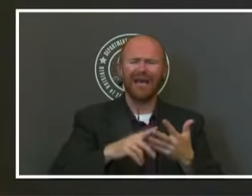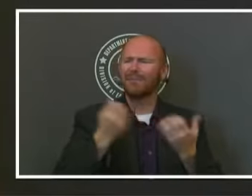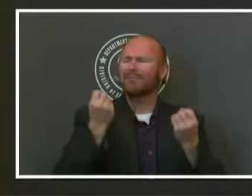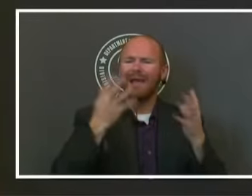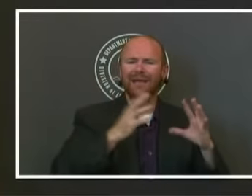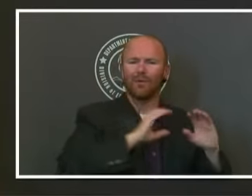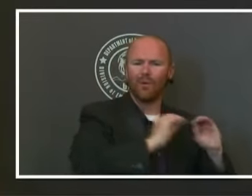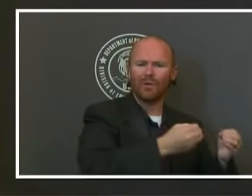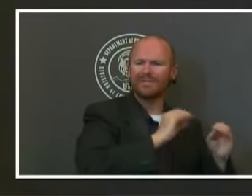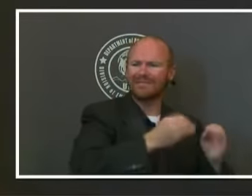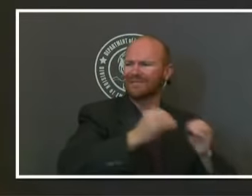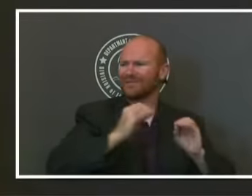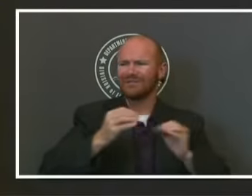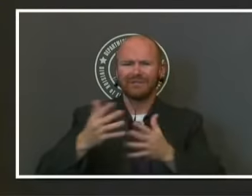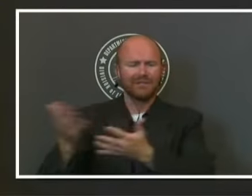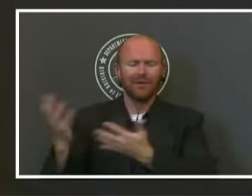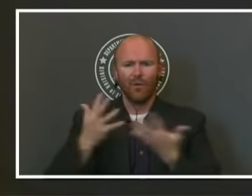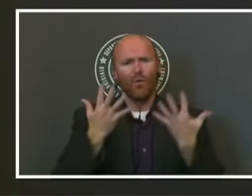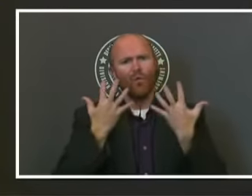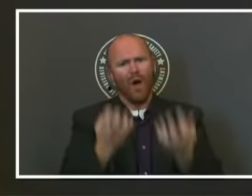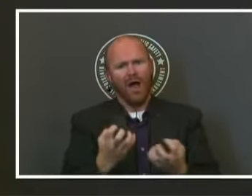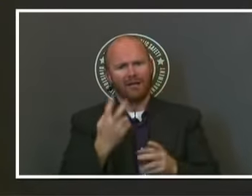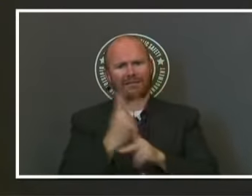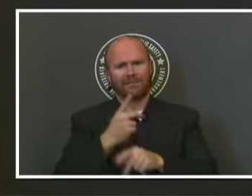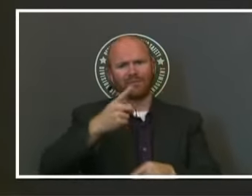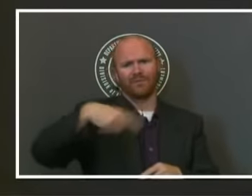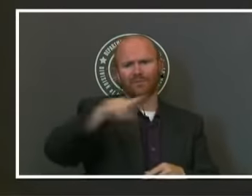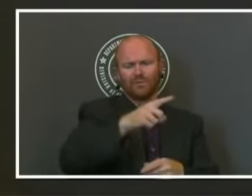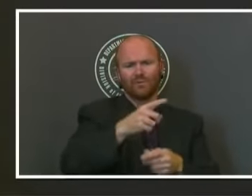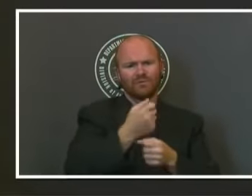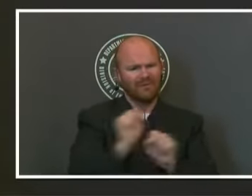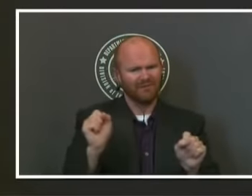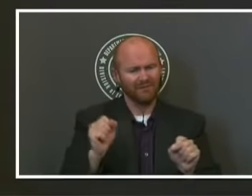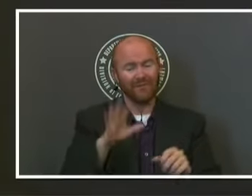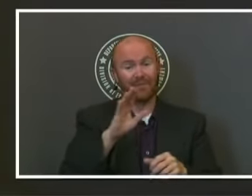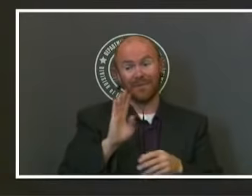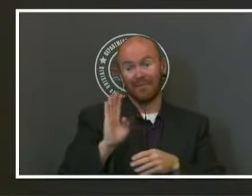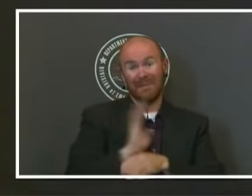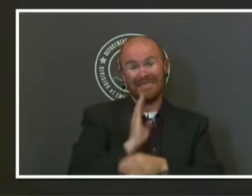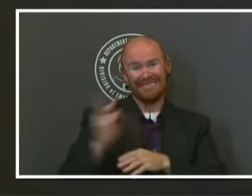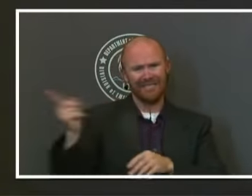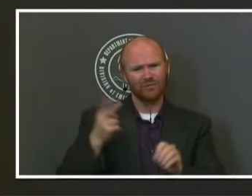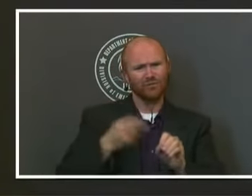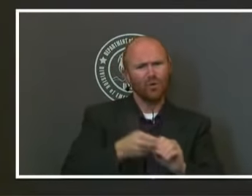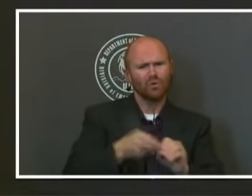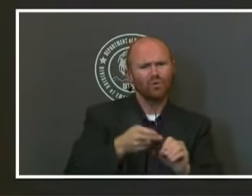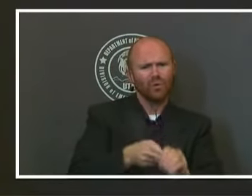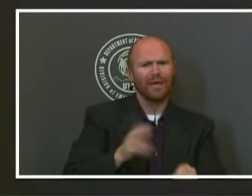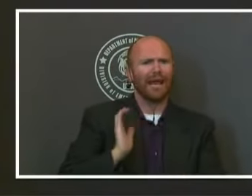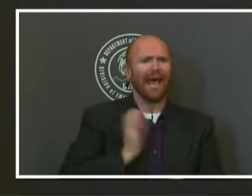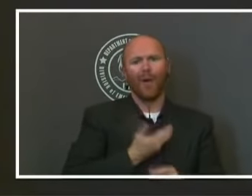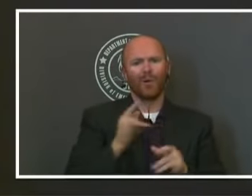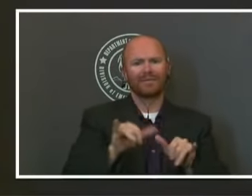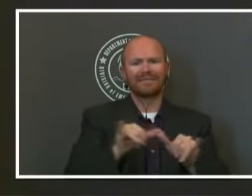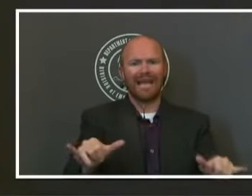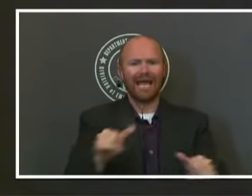safer you come and shop and have a you know a thousand businesses